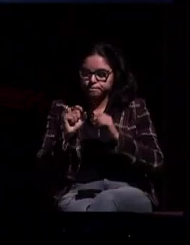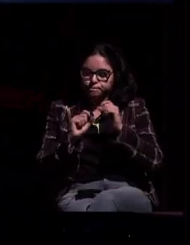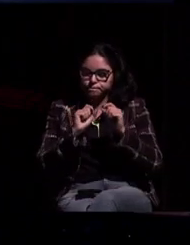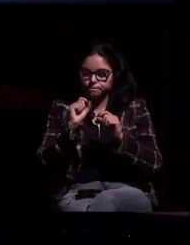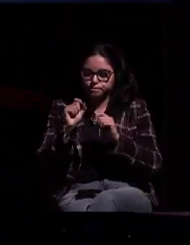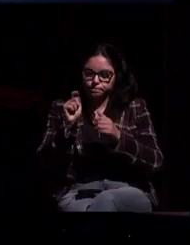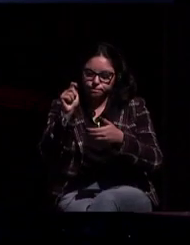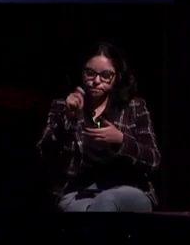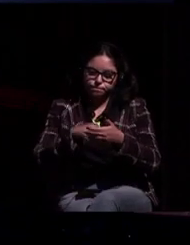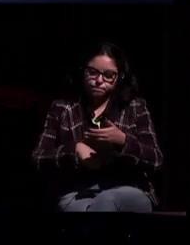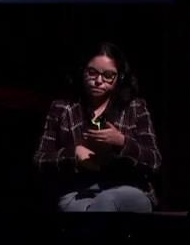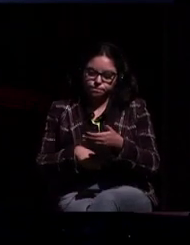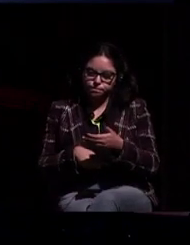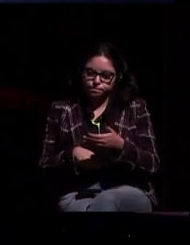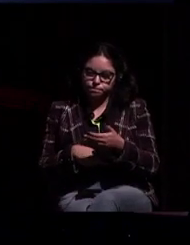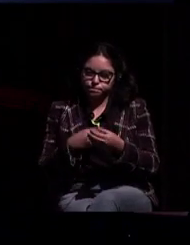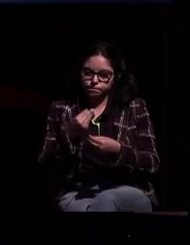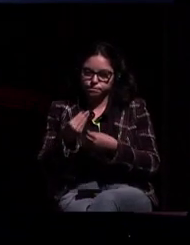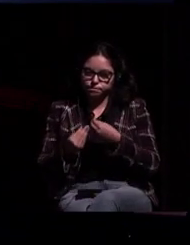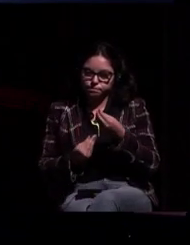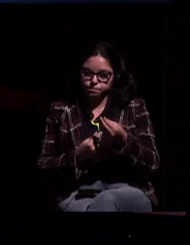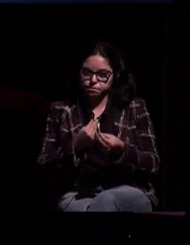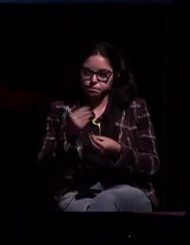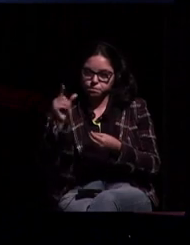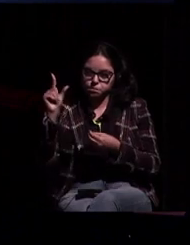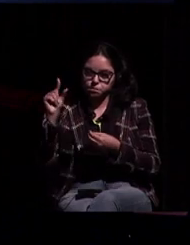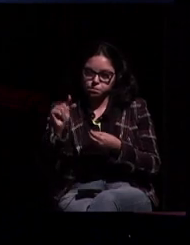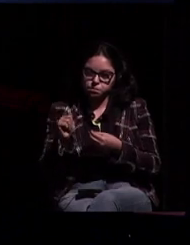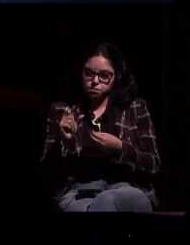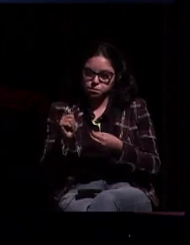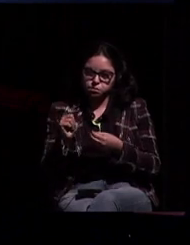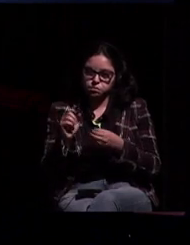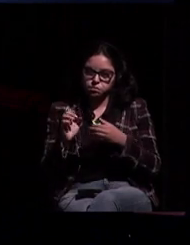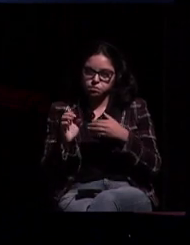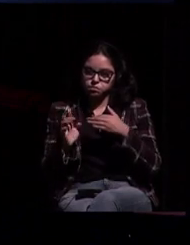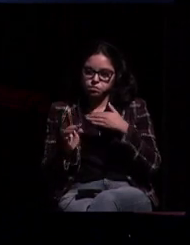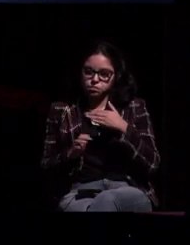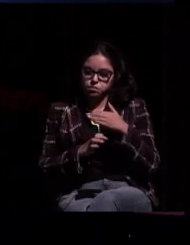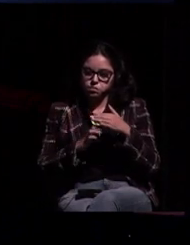how to reduce regular employment